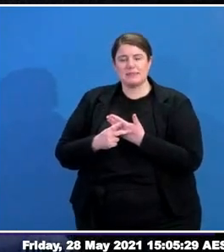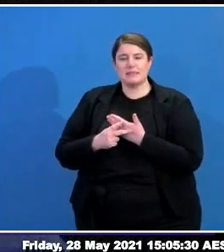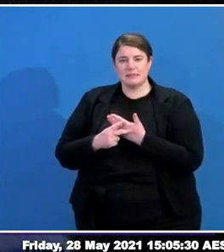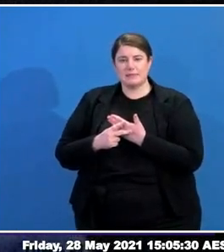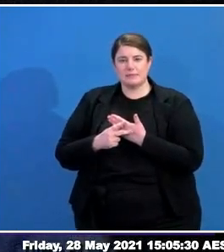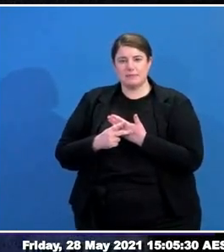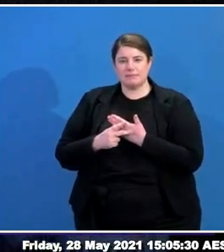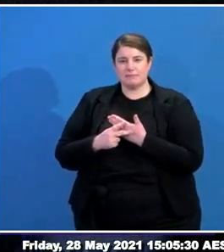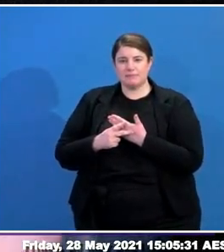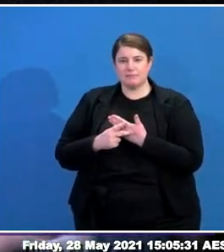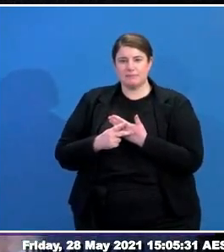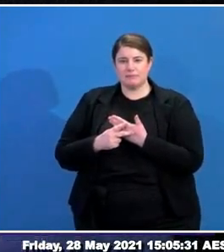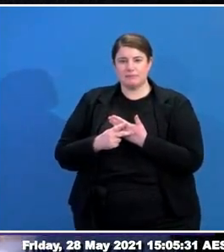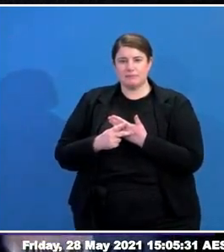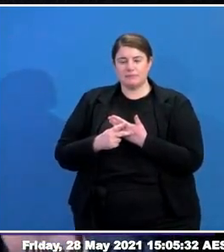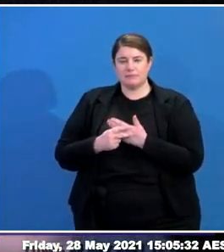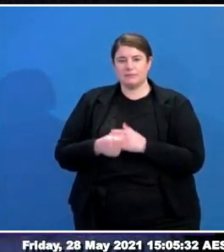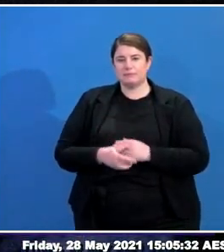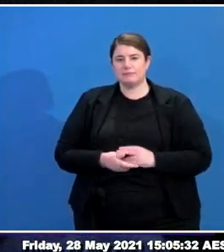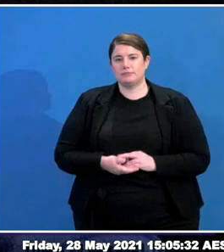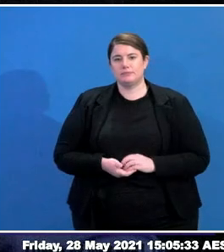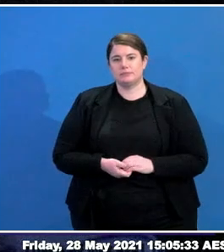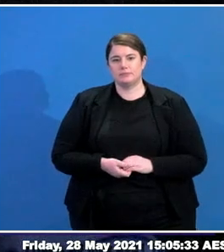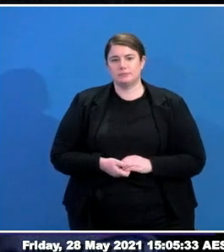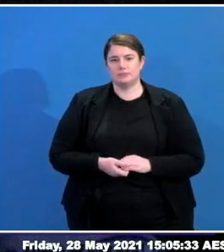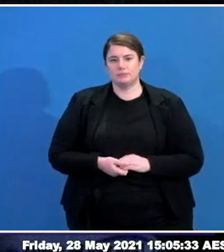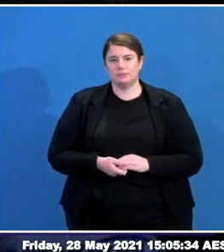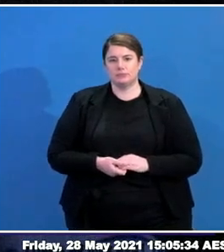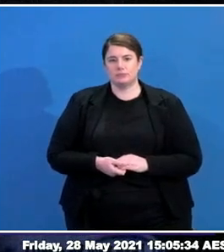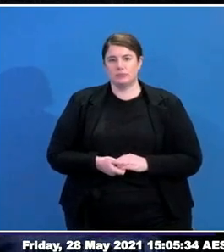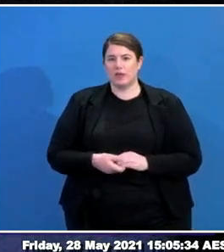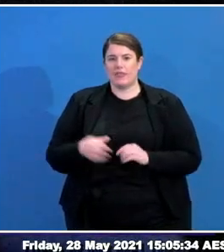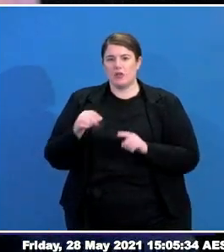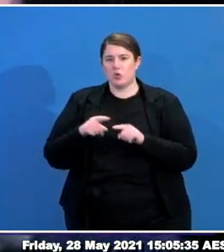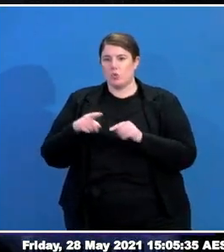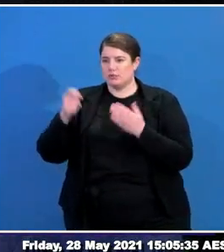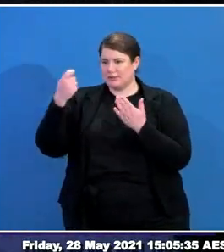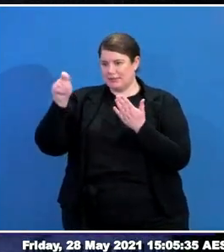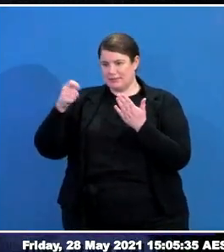they are not just auditing against accreditation standards, what policies